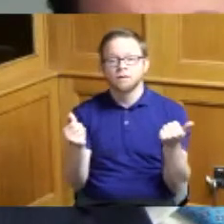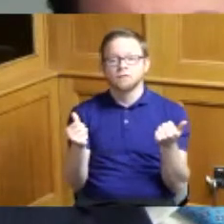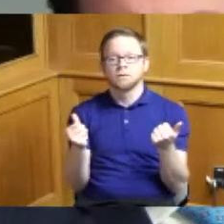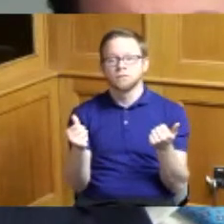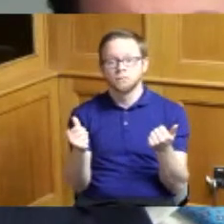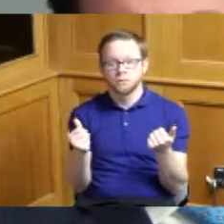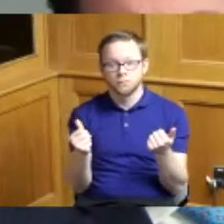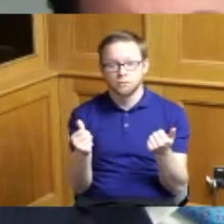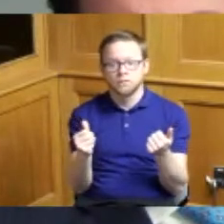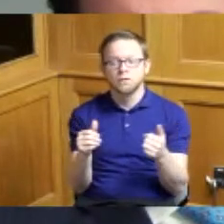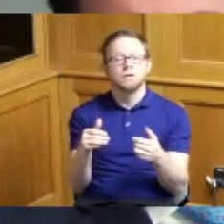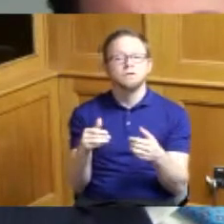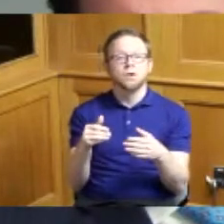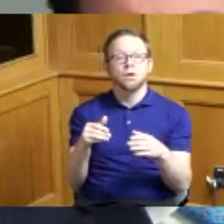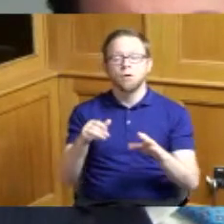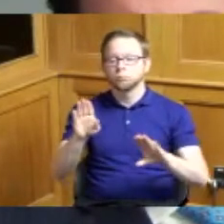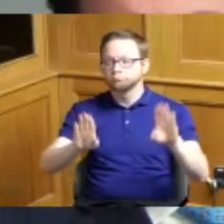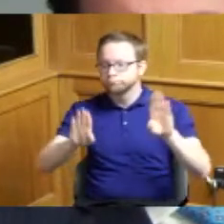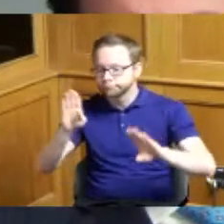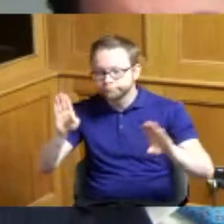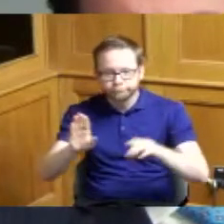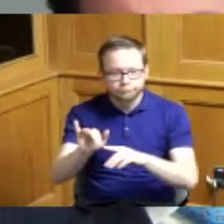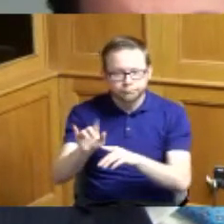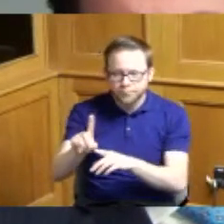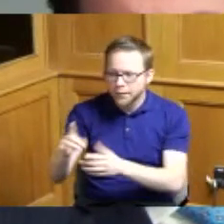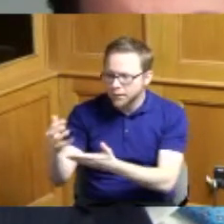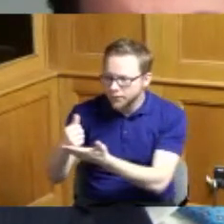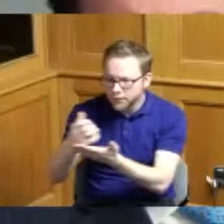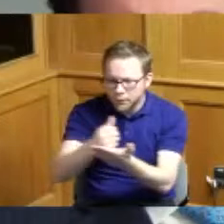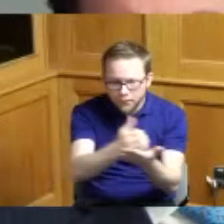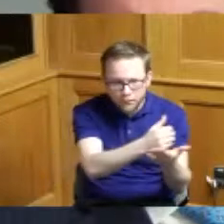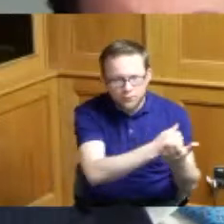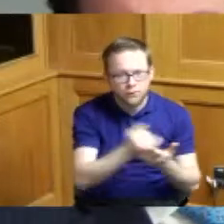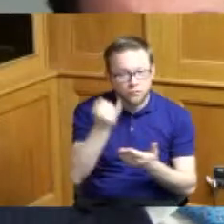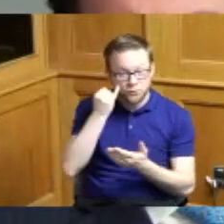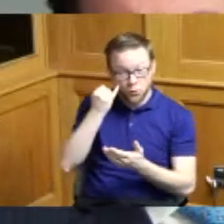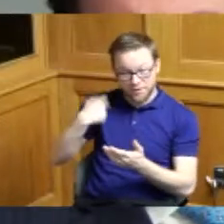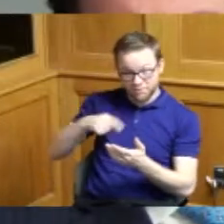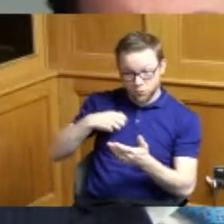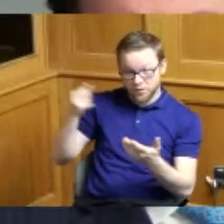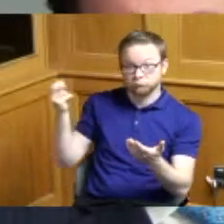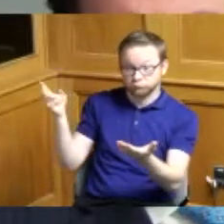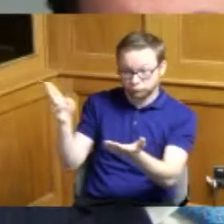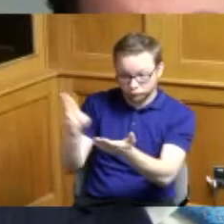selection of a bid as presuming we sign off a stadium authority there would still be issues